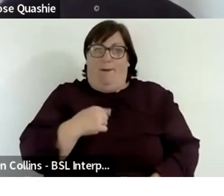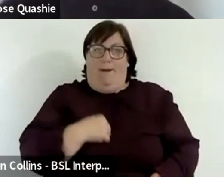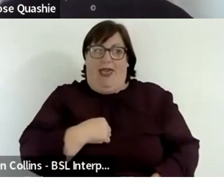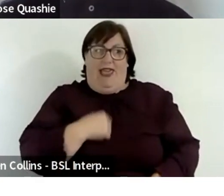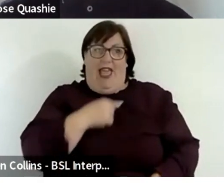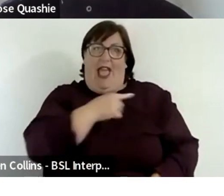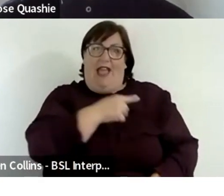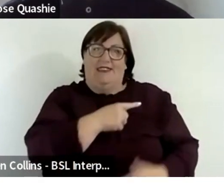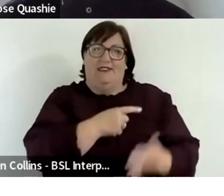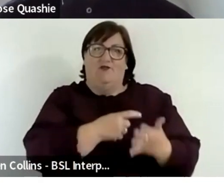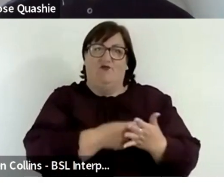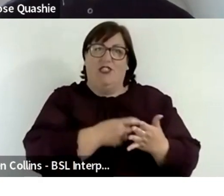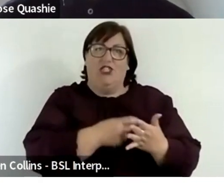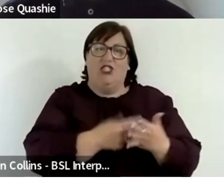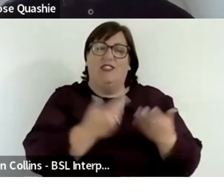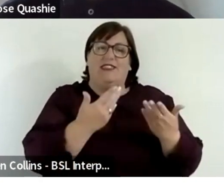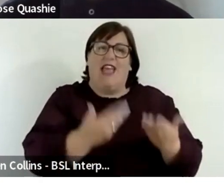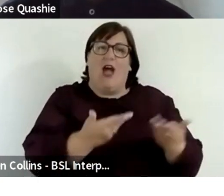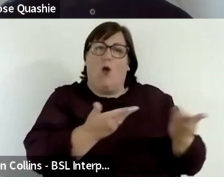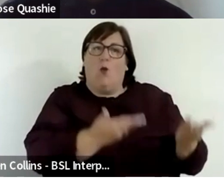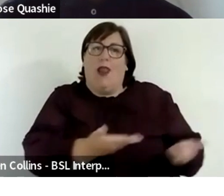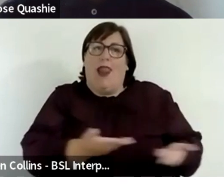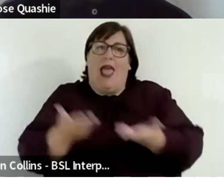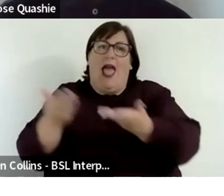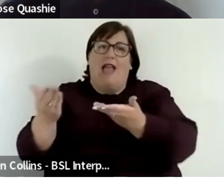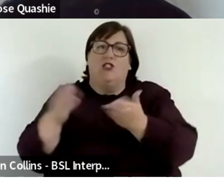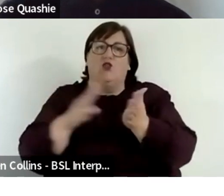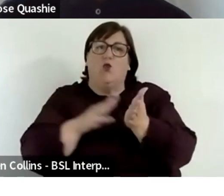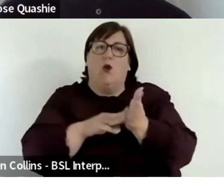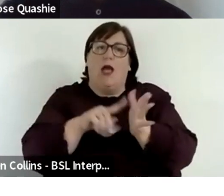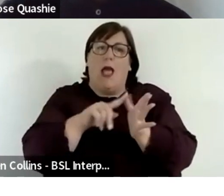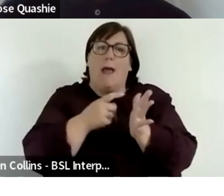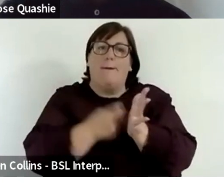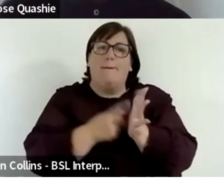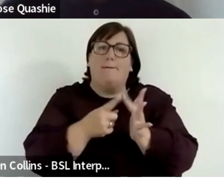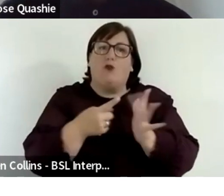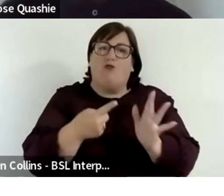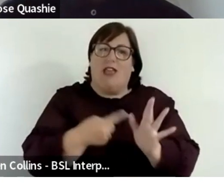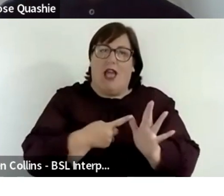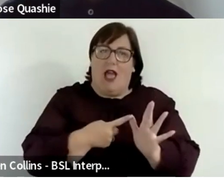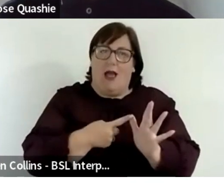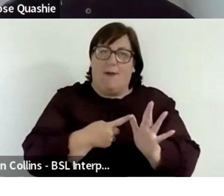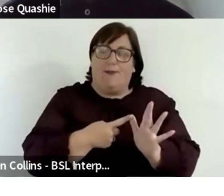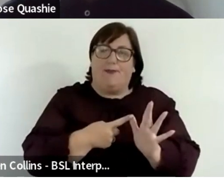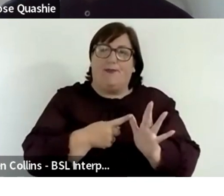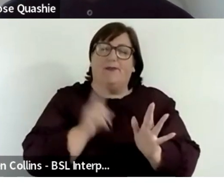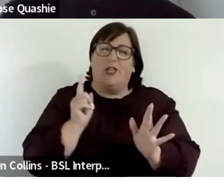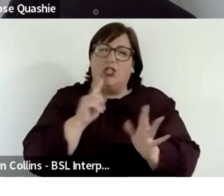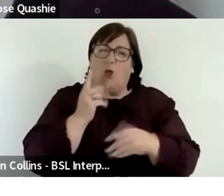I'm now going to hand over to Maria to give you an overview of what we are doing at HS2 as an employer.